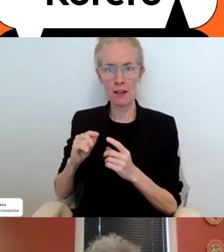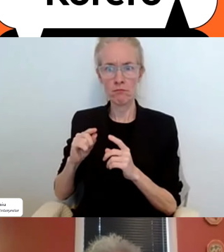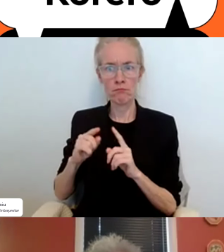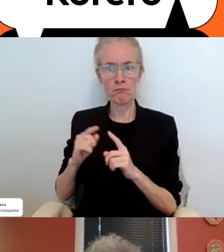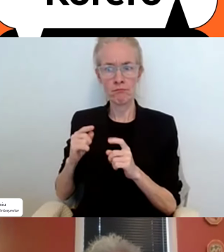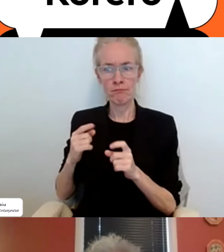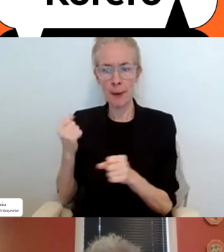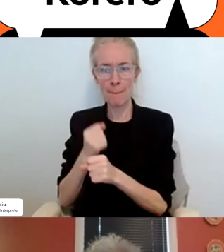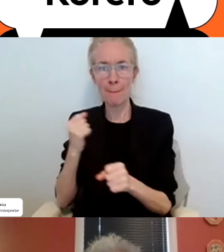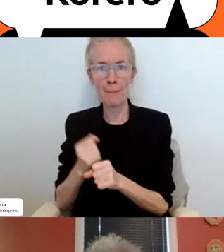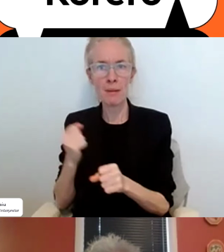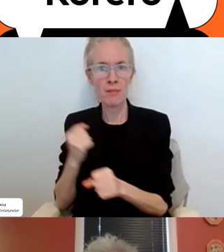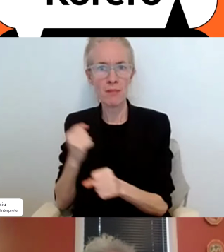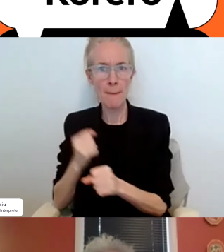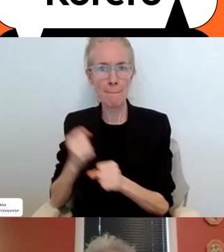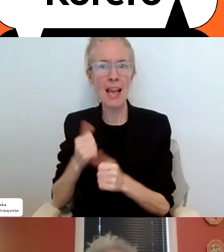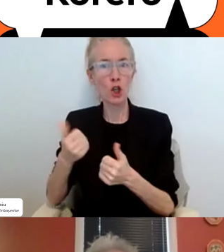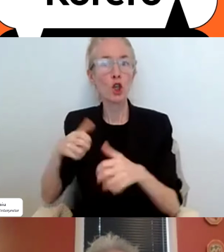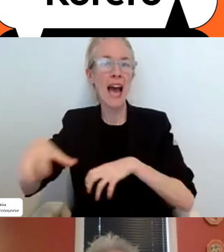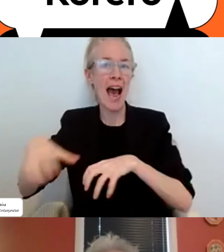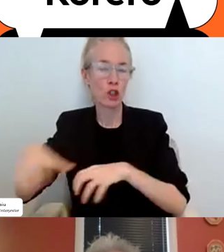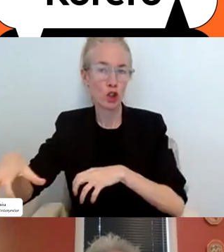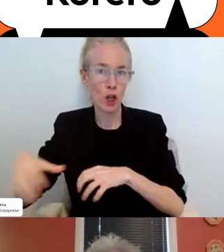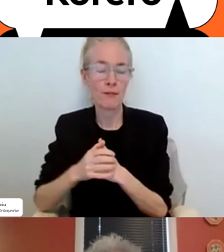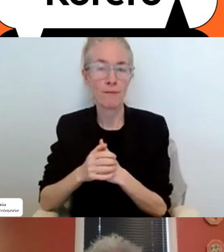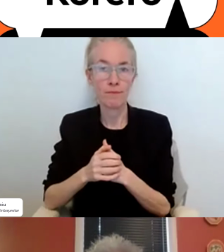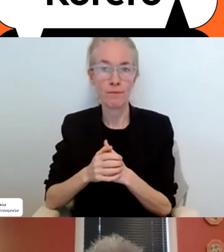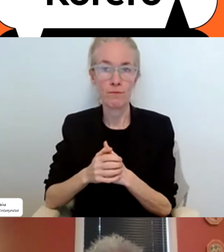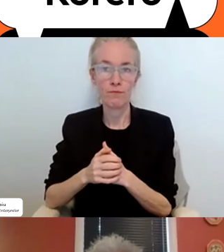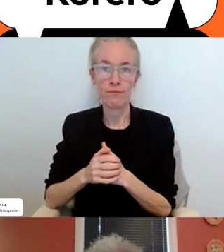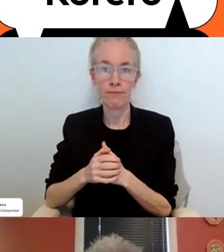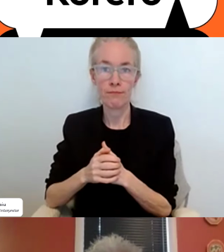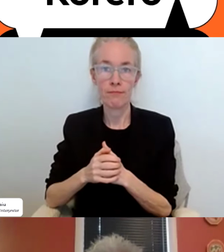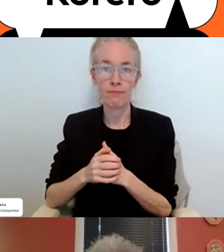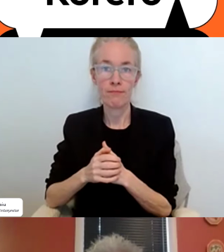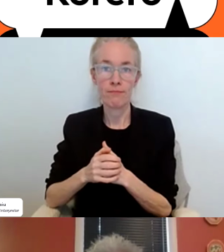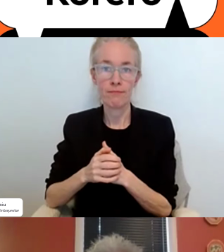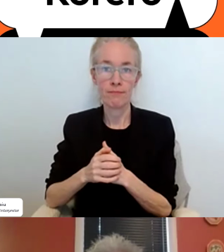stage of the process is to go back and review and revise, and adapt.